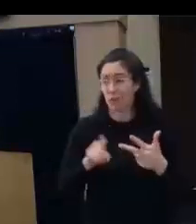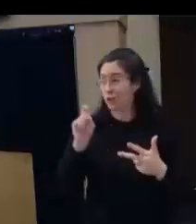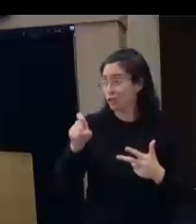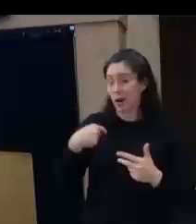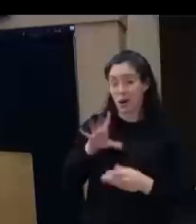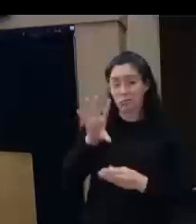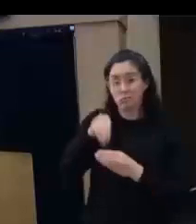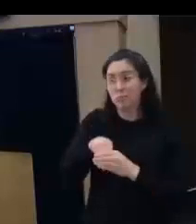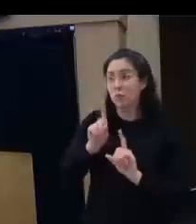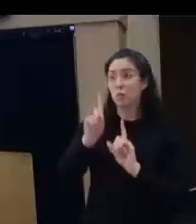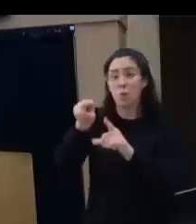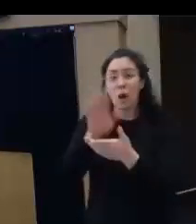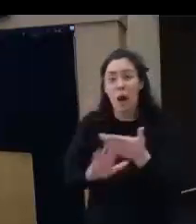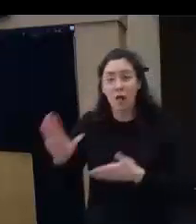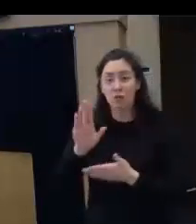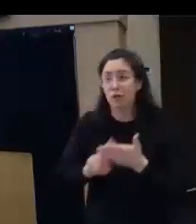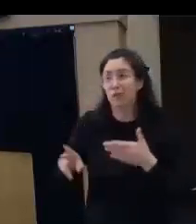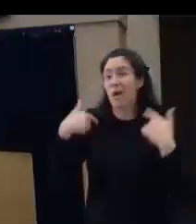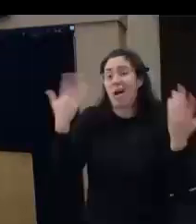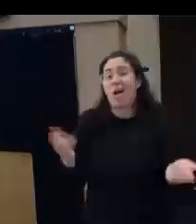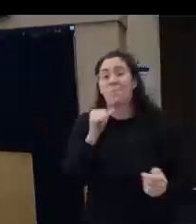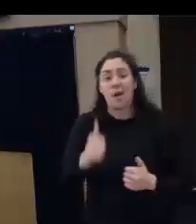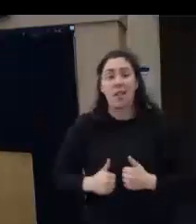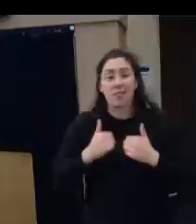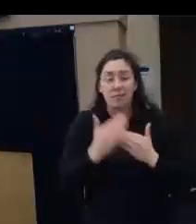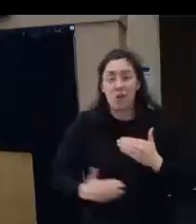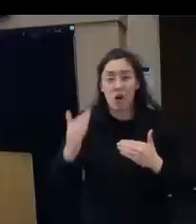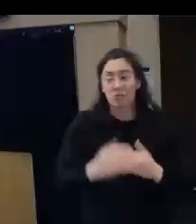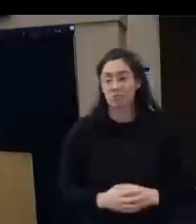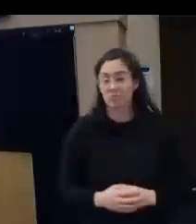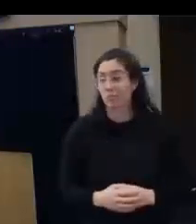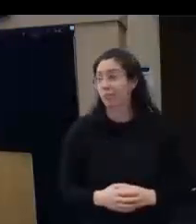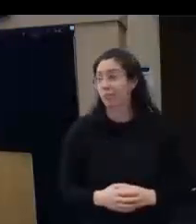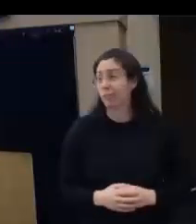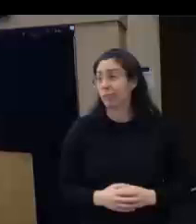to college or university if I'm not going to live very long is it fair to my boyfriend girlfriend to